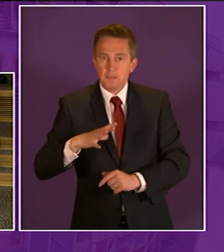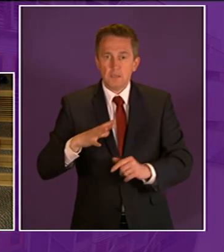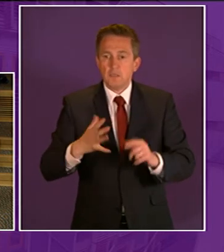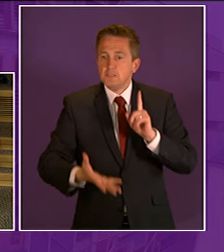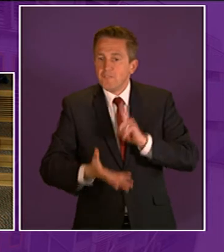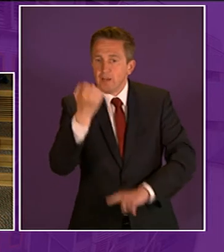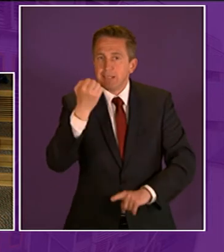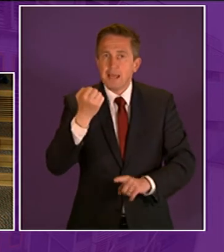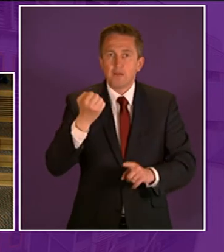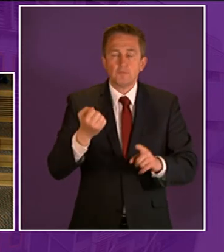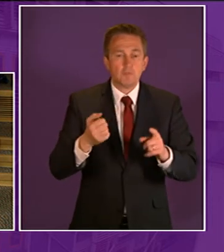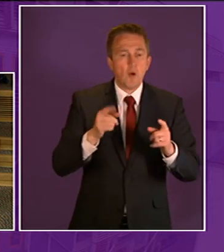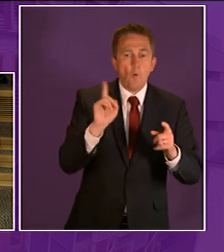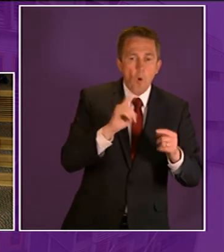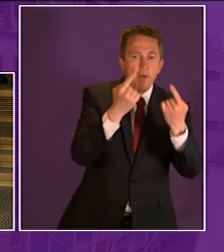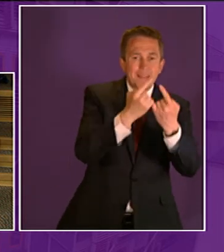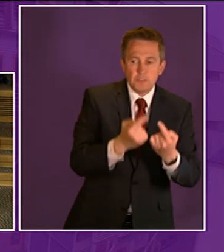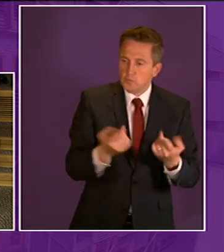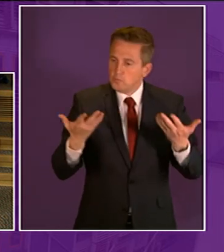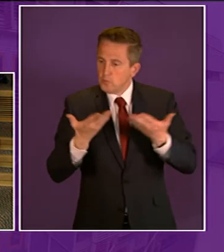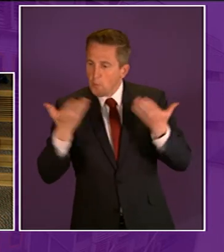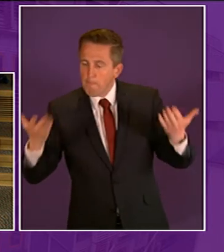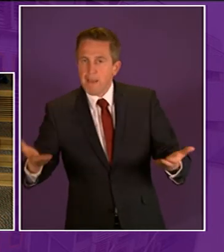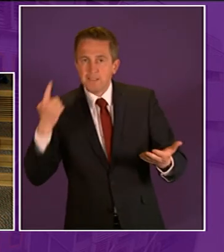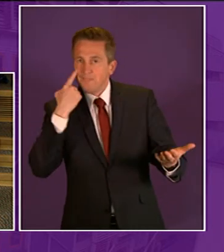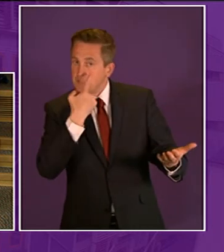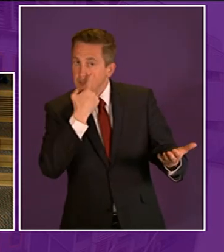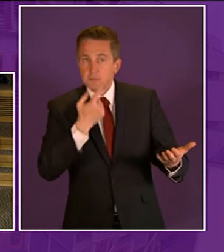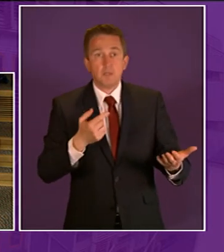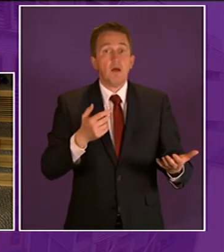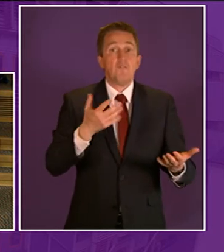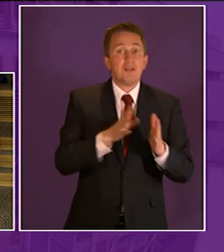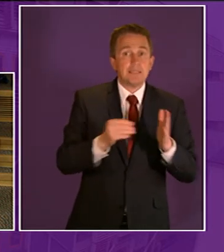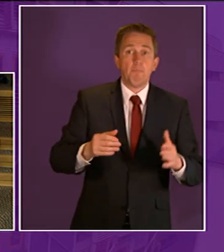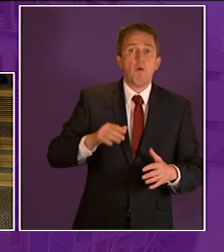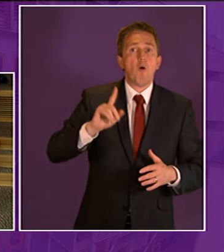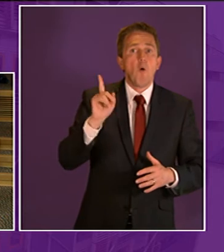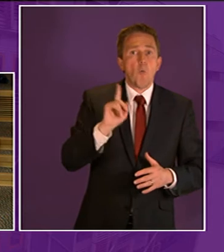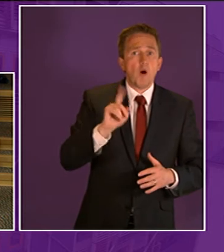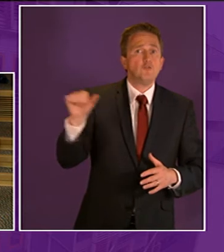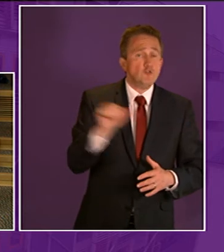the issues of key importance—the sector norms for class contact time and annual leave—so